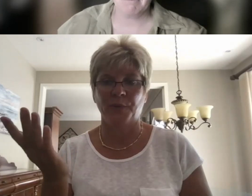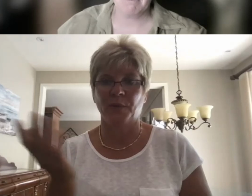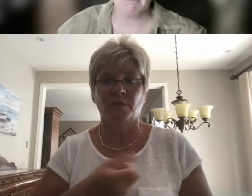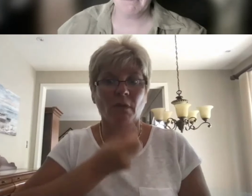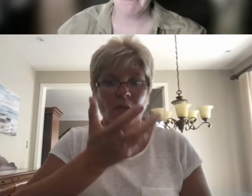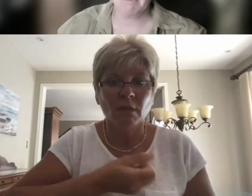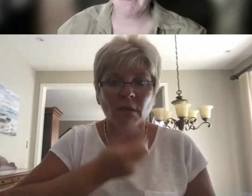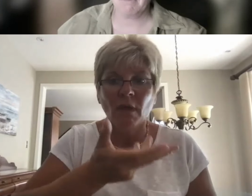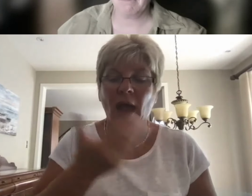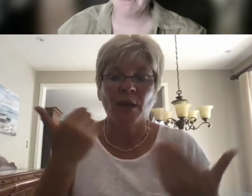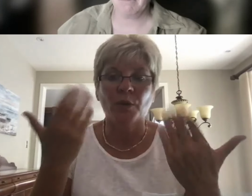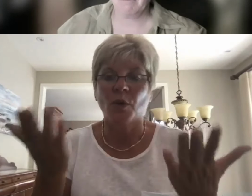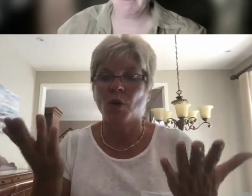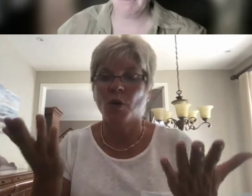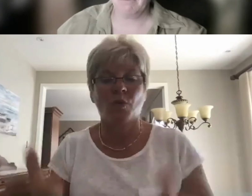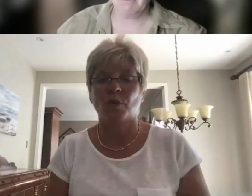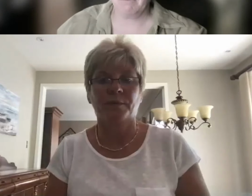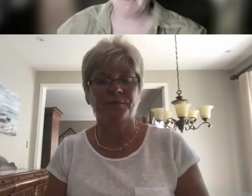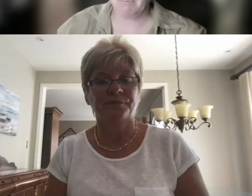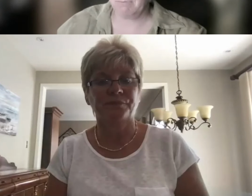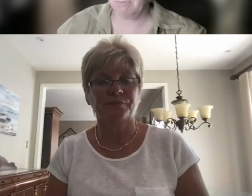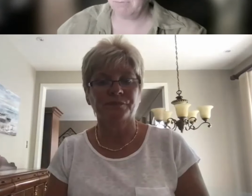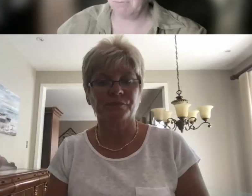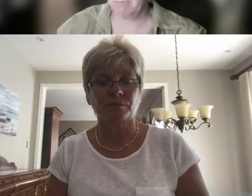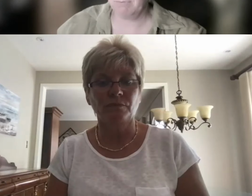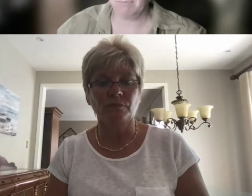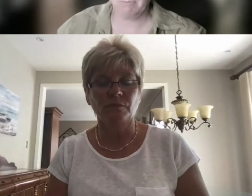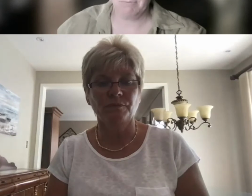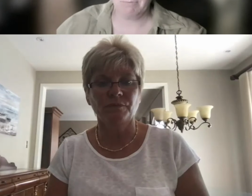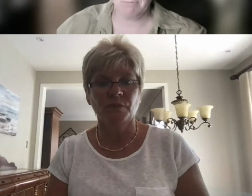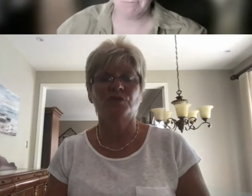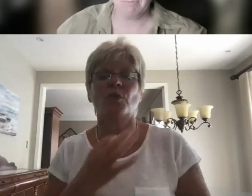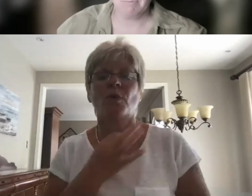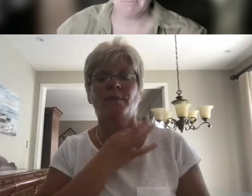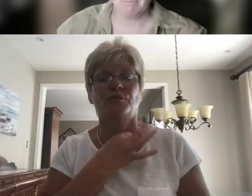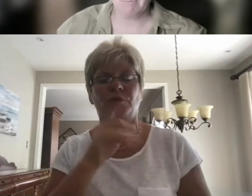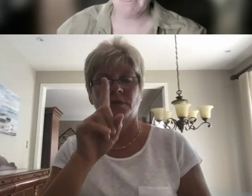but it seemed like. There a way for people with disabilities to have